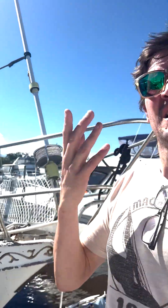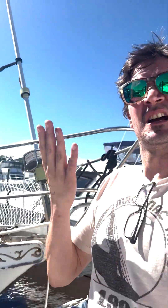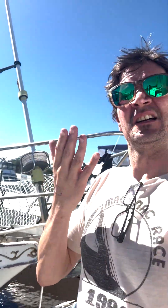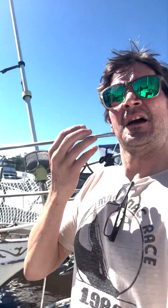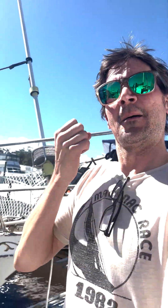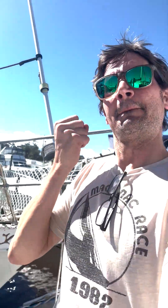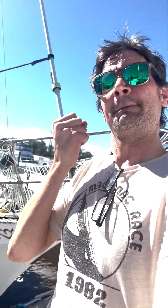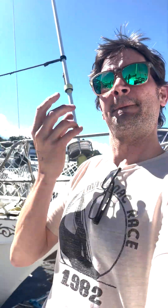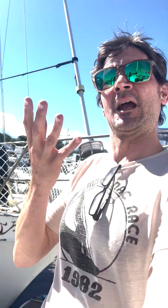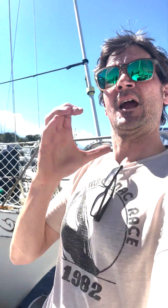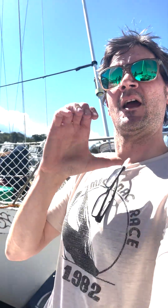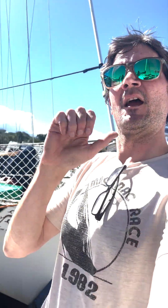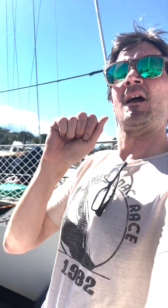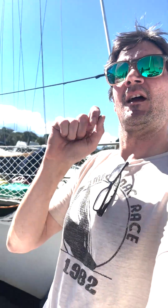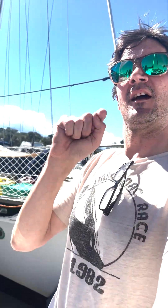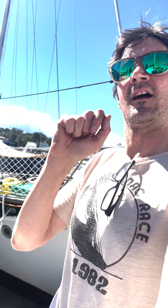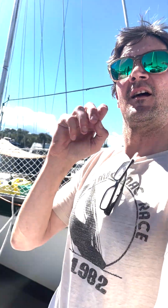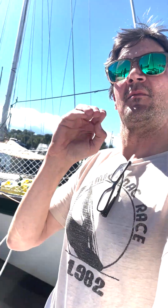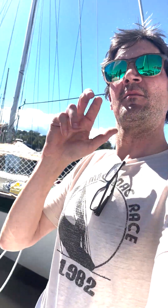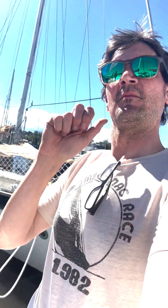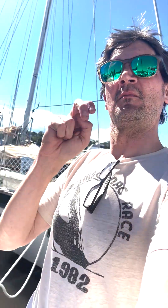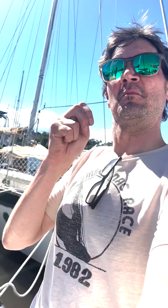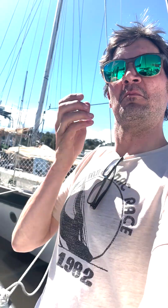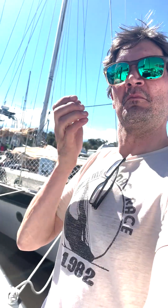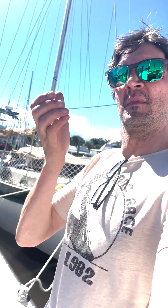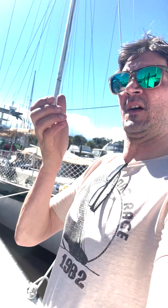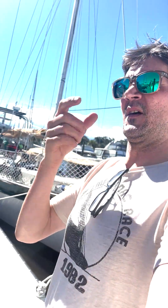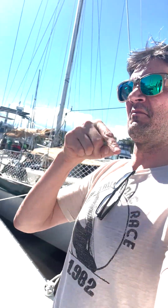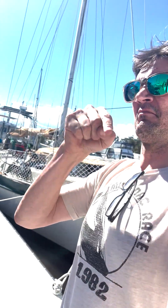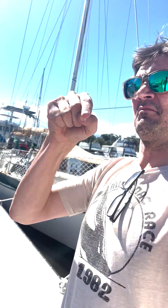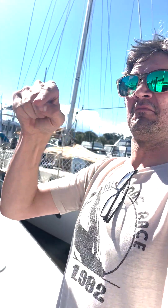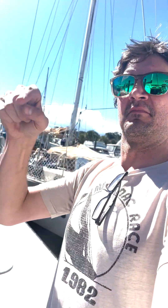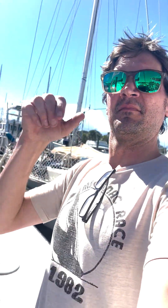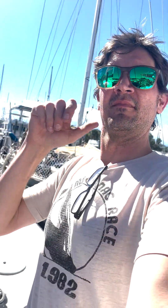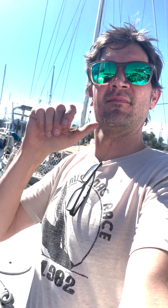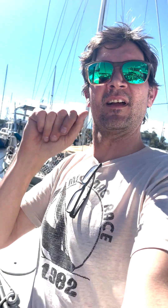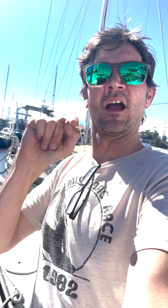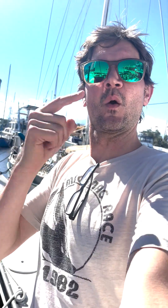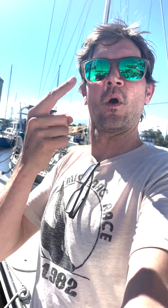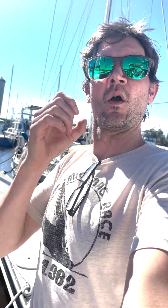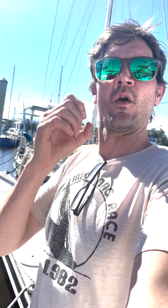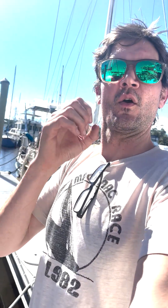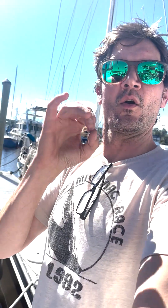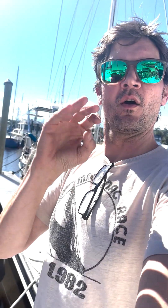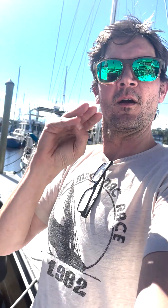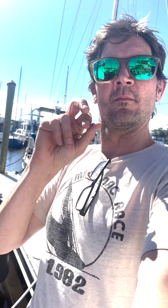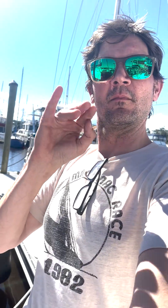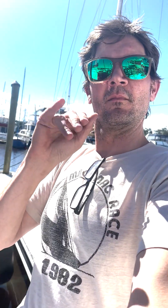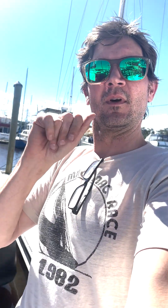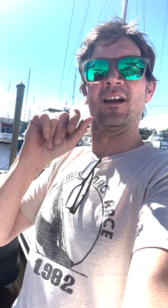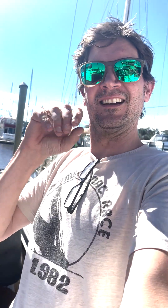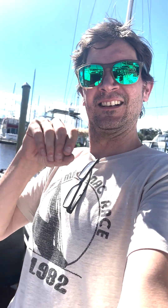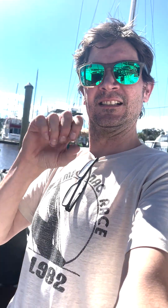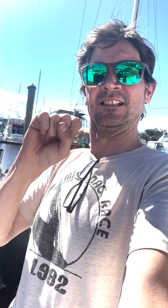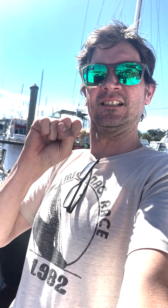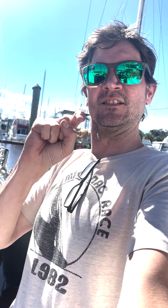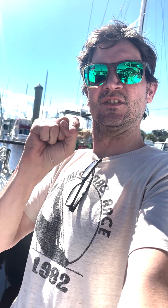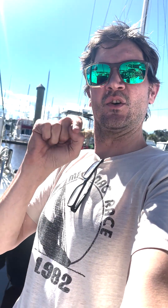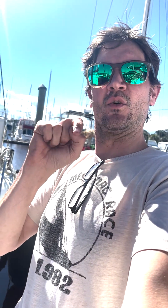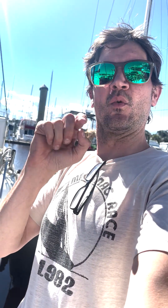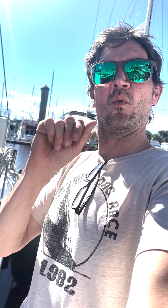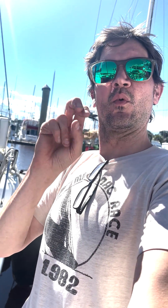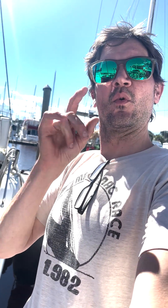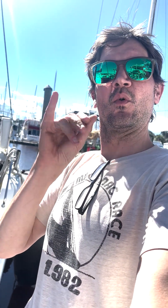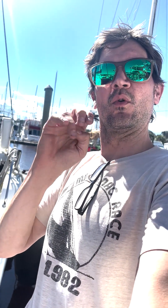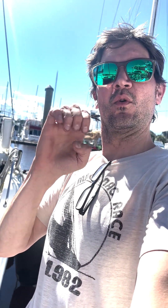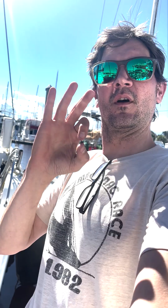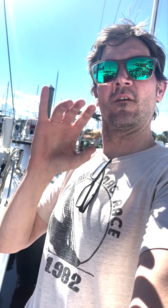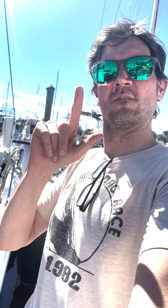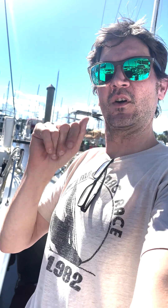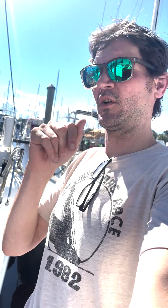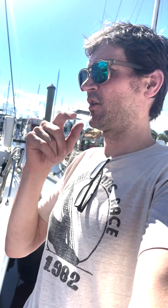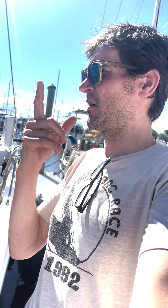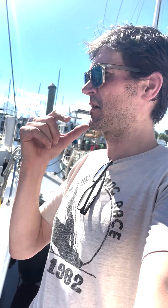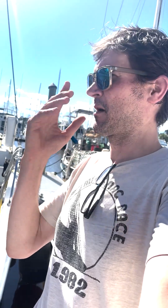There are catamarans everywhere here at this marina in St. Augustine, Florida.